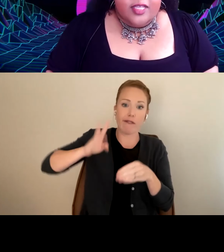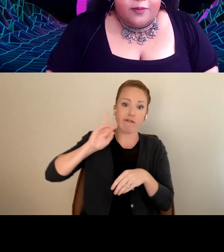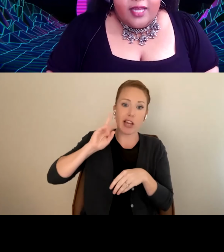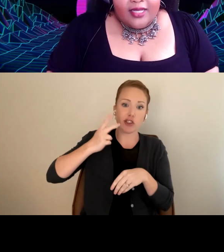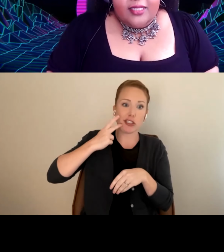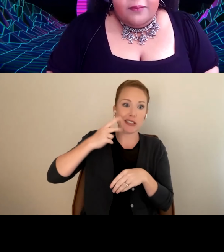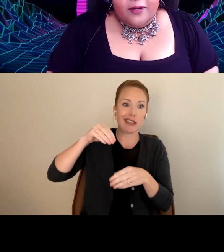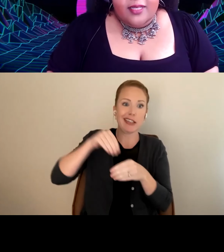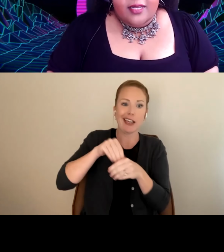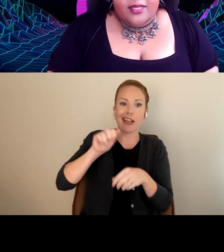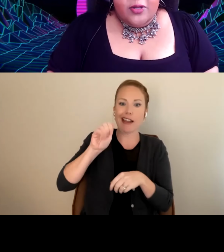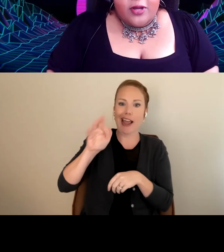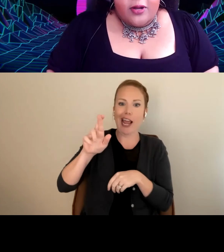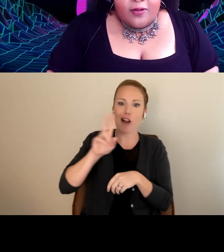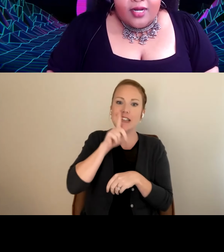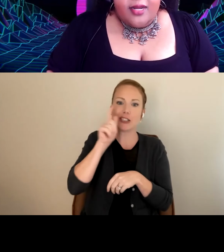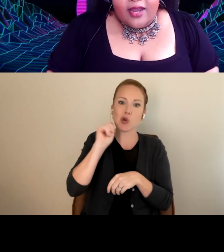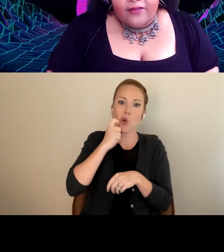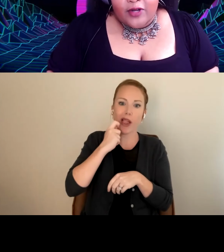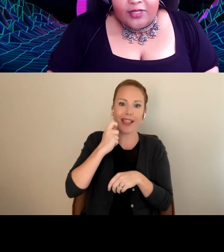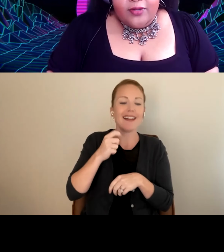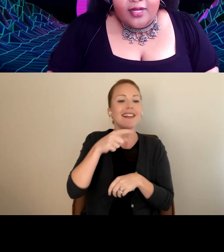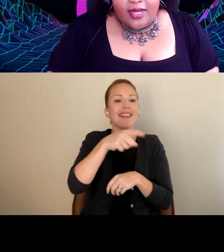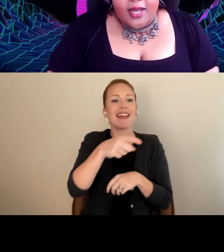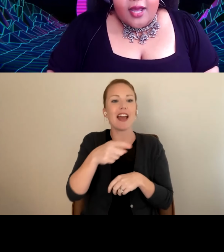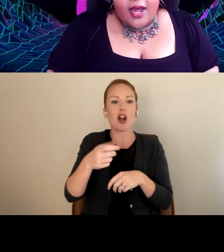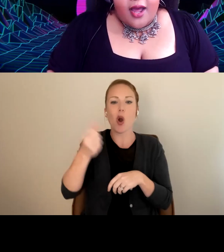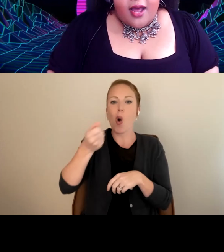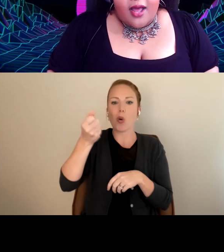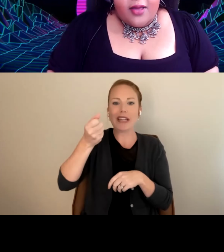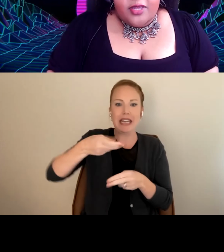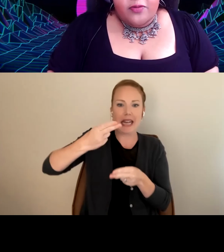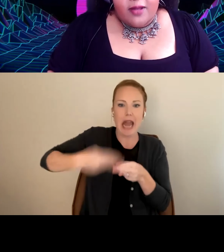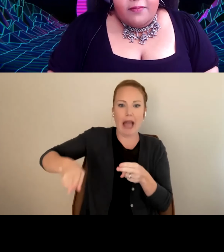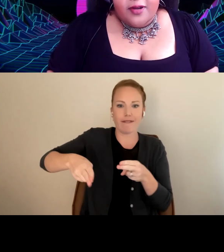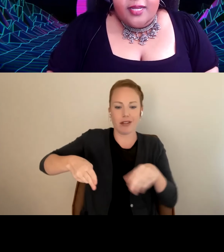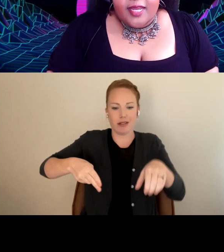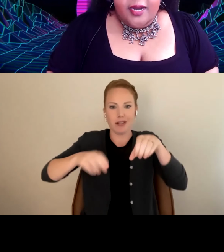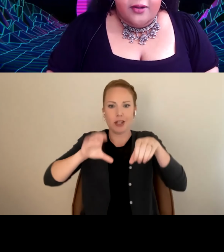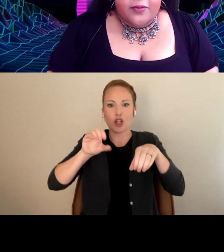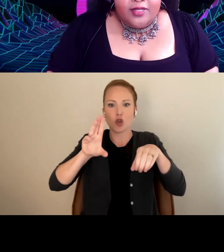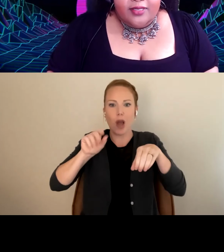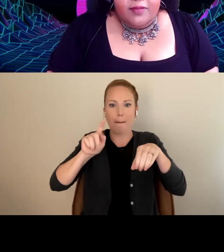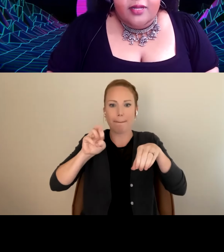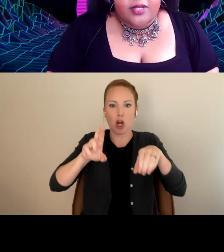because the person is holding a knife trying to cut a cucumber in the air, which is something you